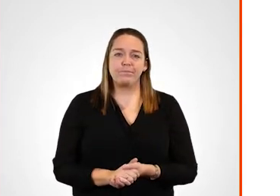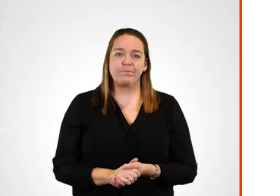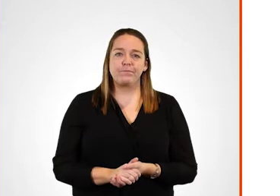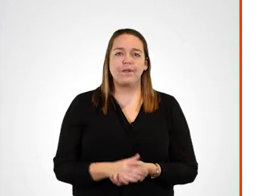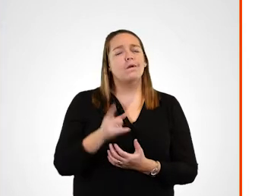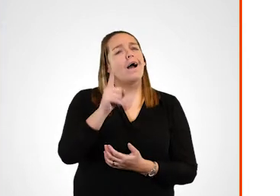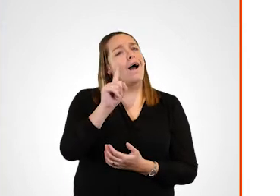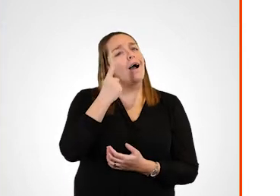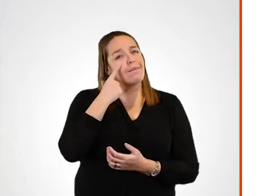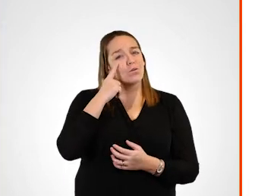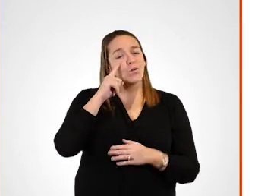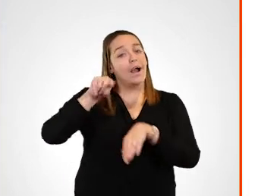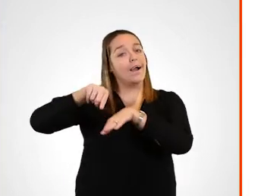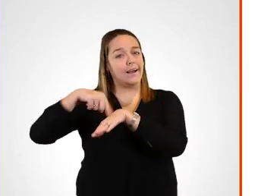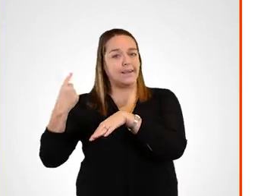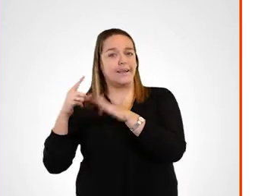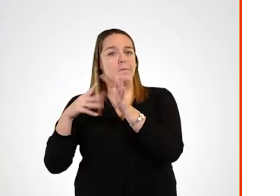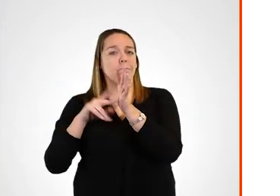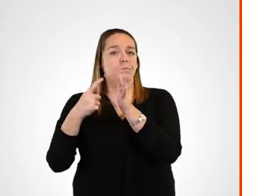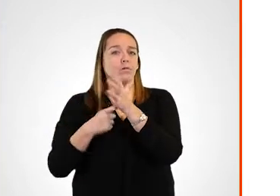But look at the late emerging sounds.